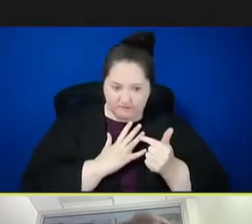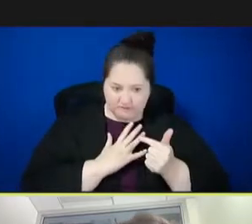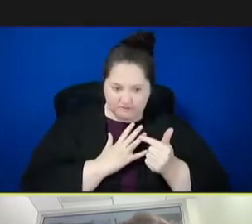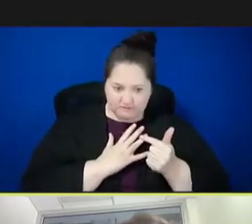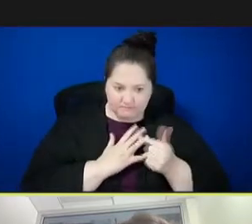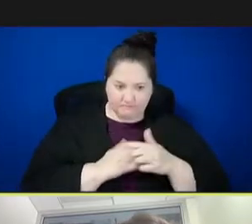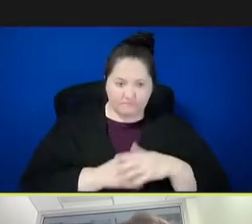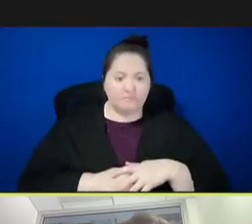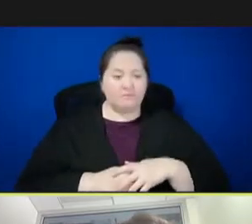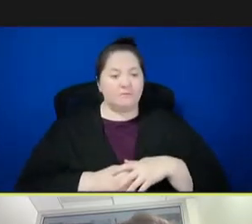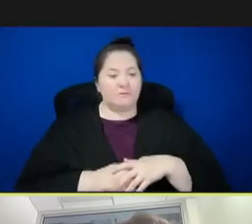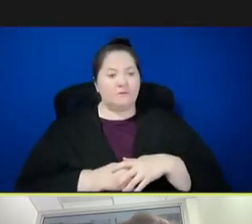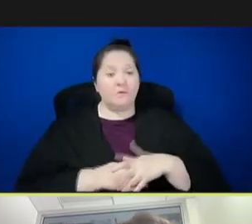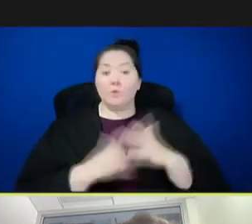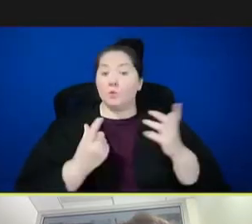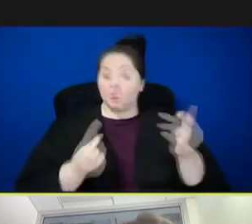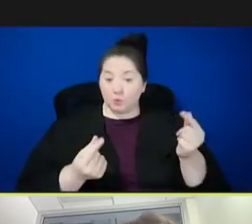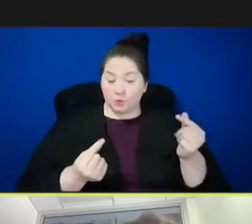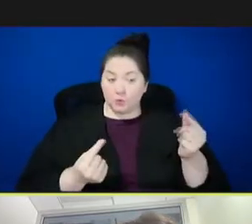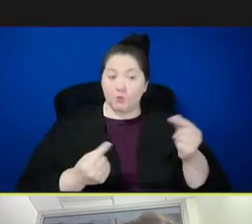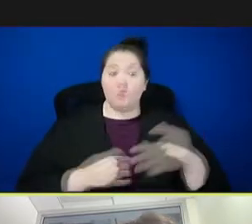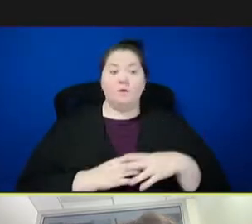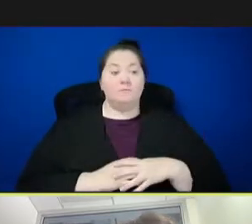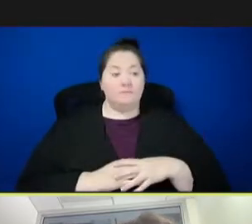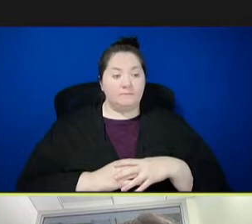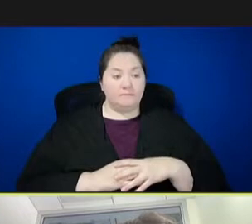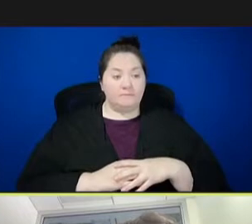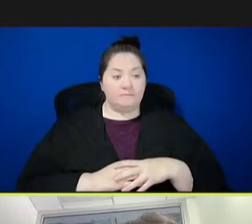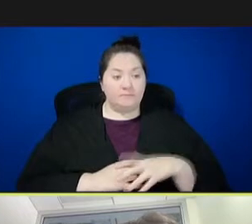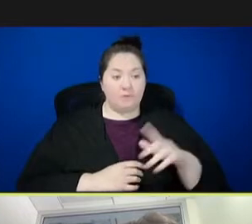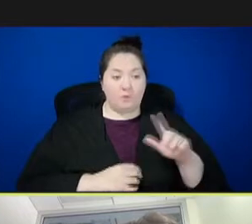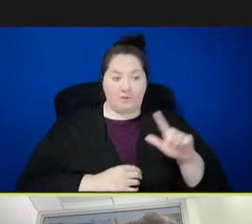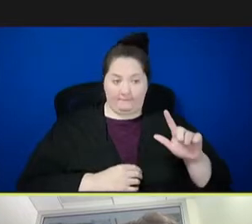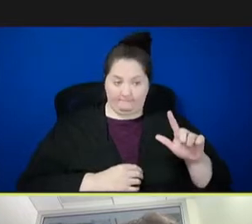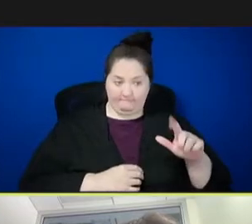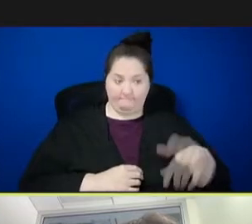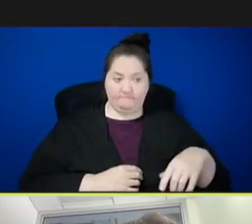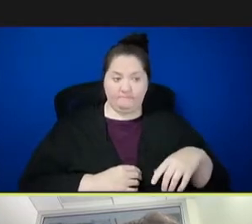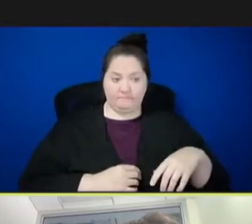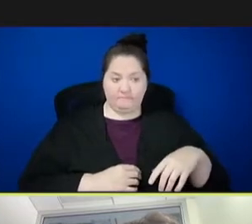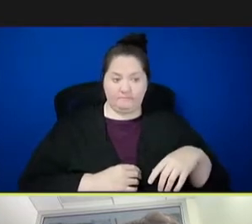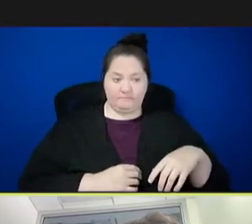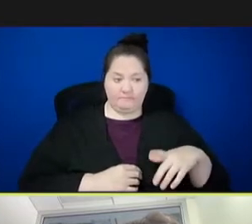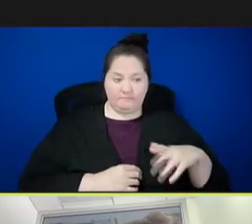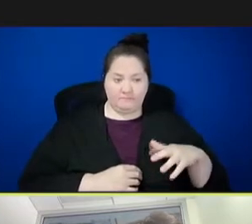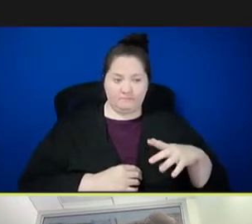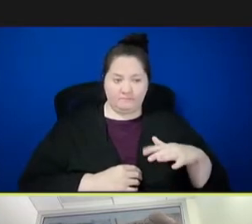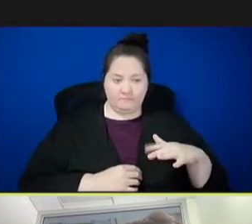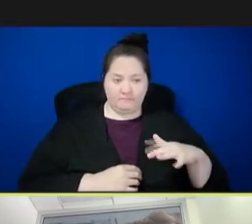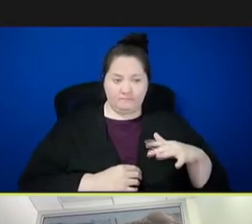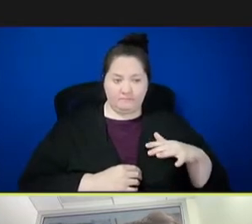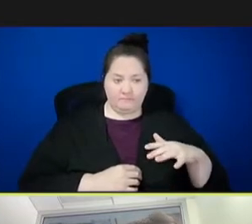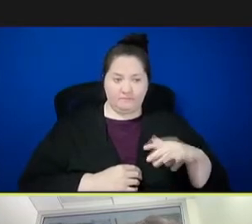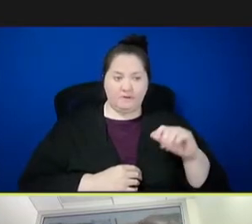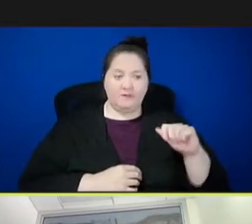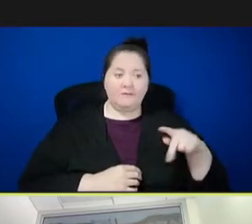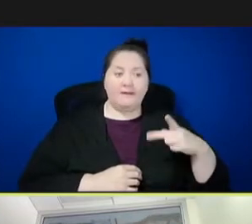And so what you can do here on the left, or for this alpha helix in pink, is that you just get